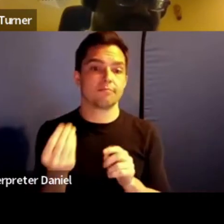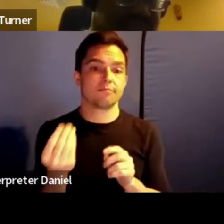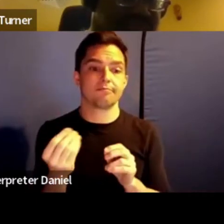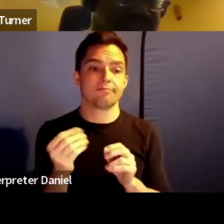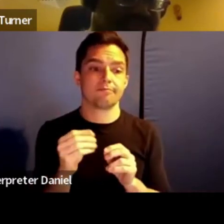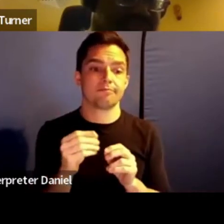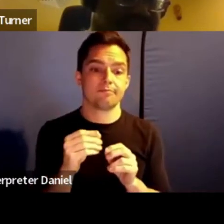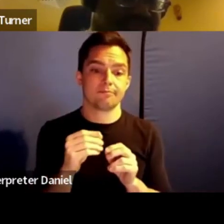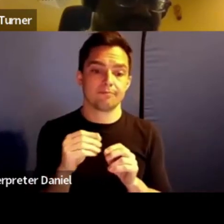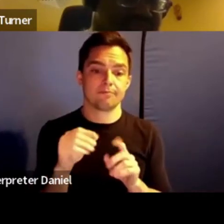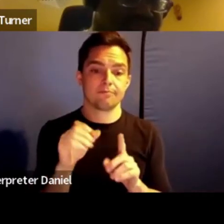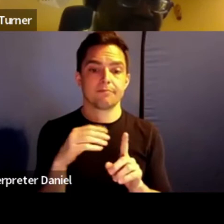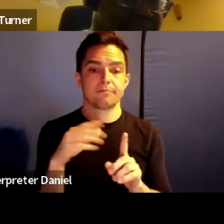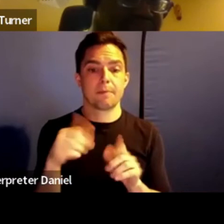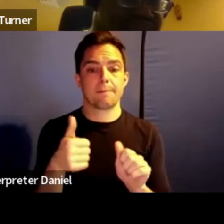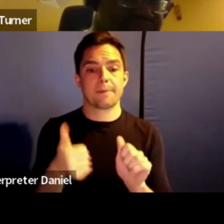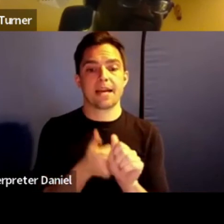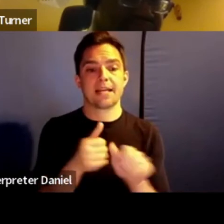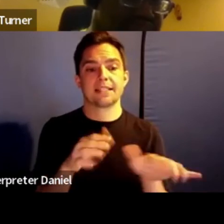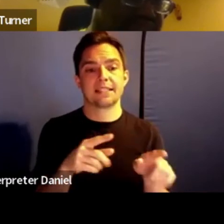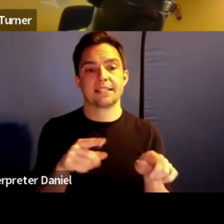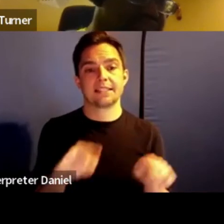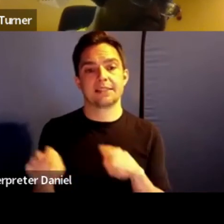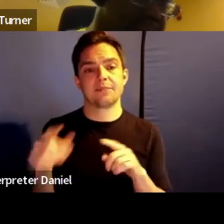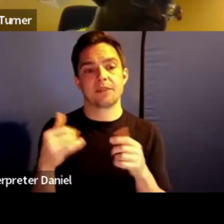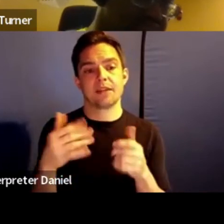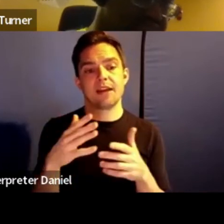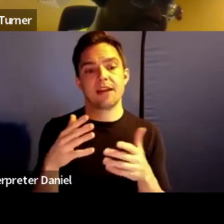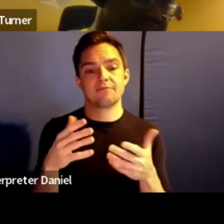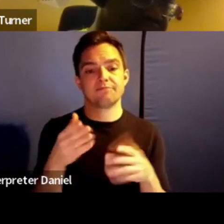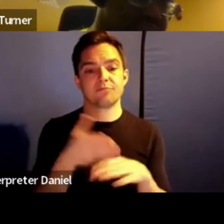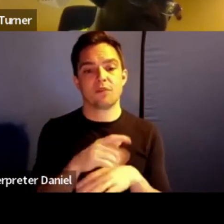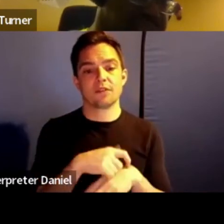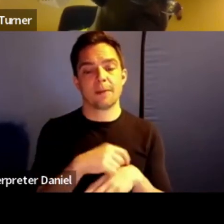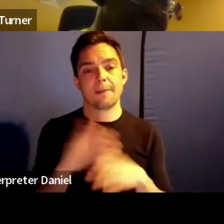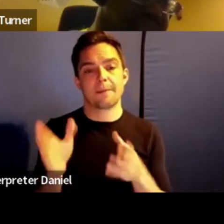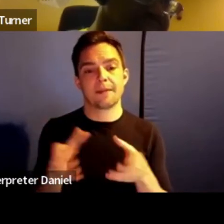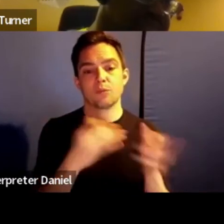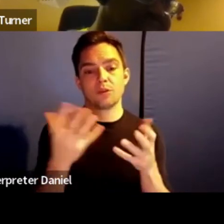right? I sent her when I need overtime on my plan, I send it to her when I want to do service, I would send it to her.